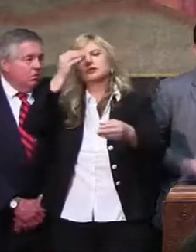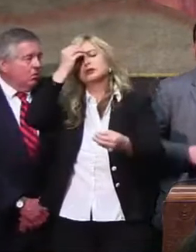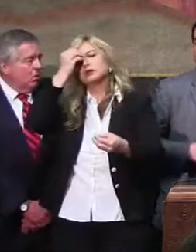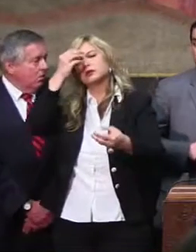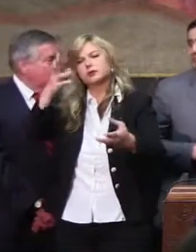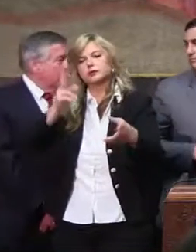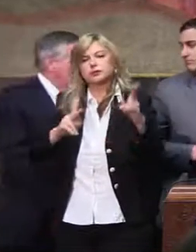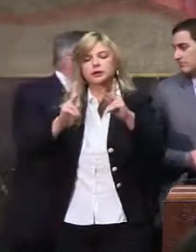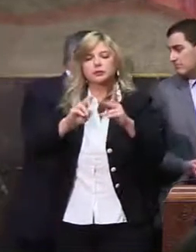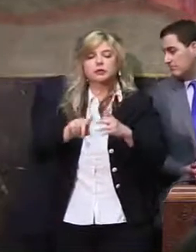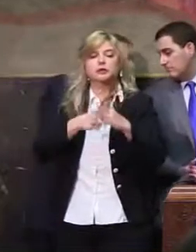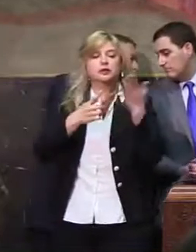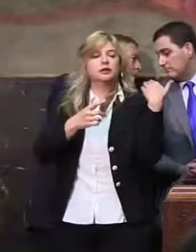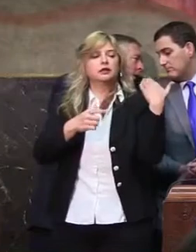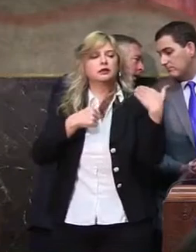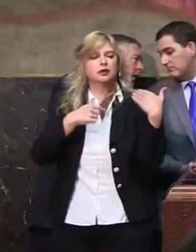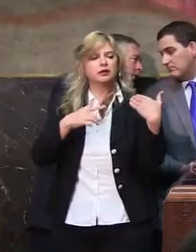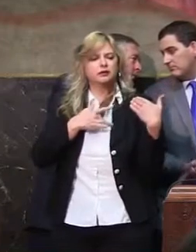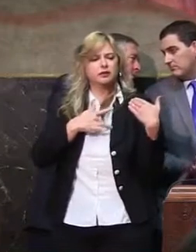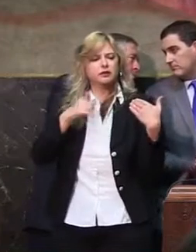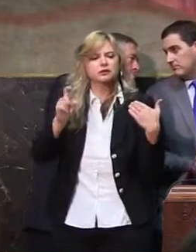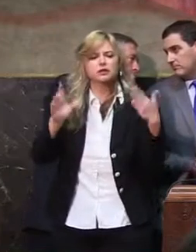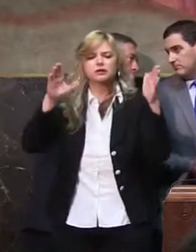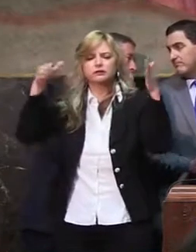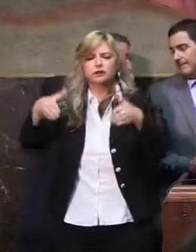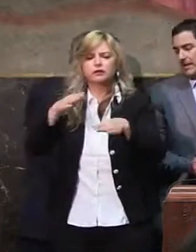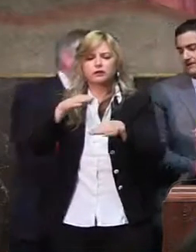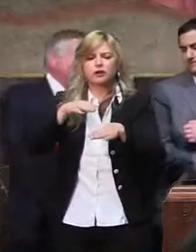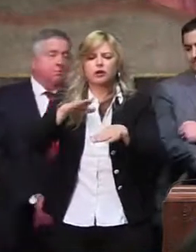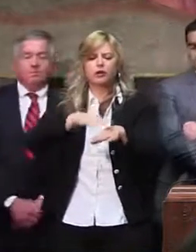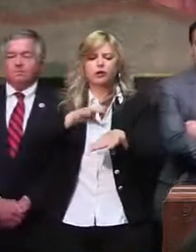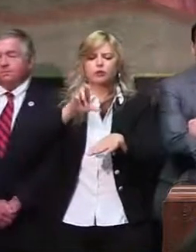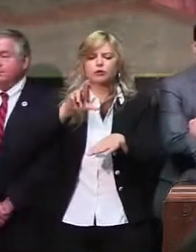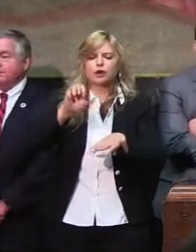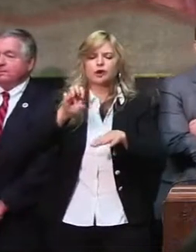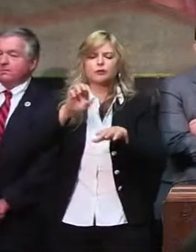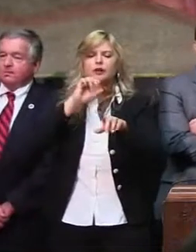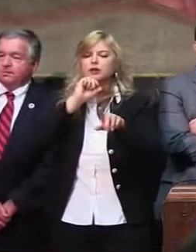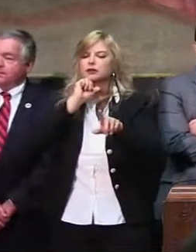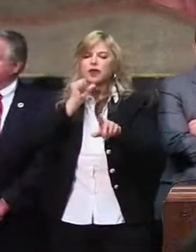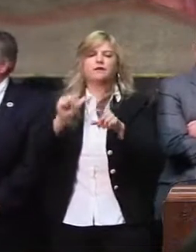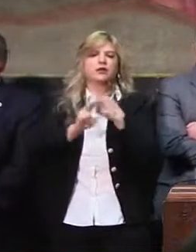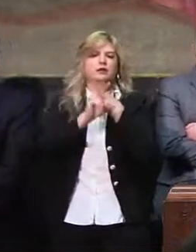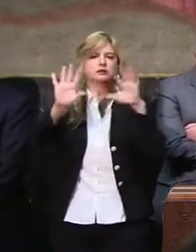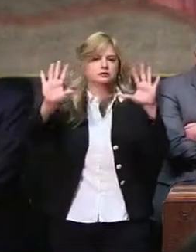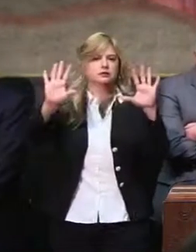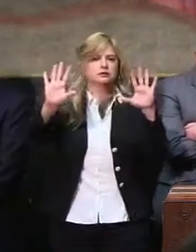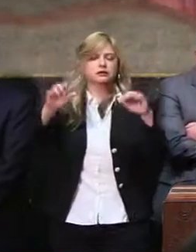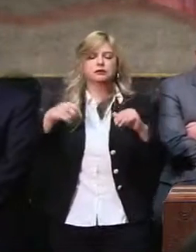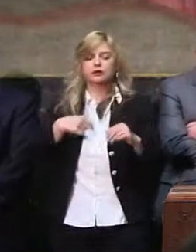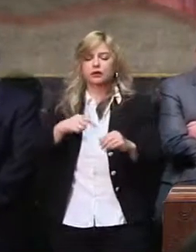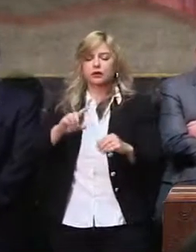that we thought we needed to focus on nonviolent crime we think that the original package had a number of